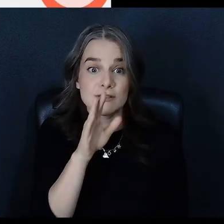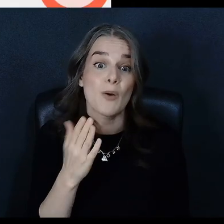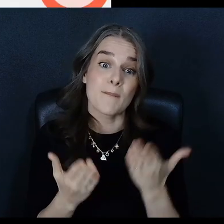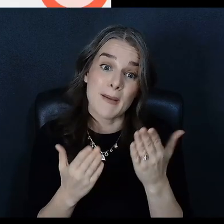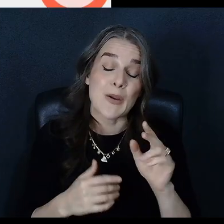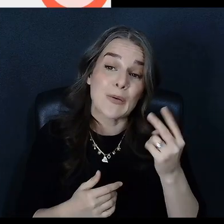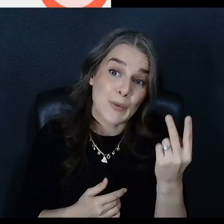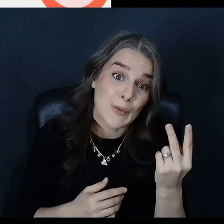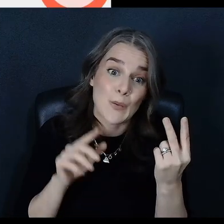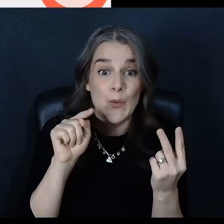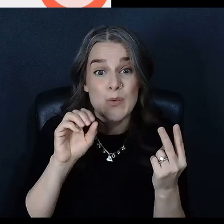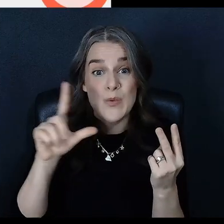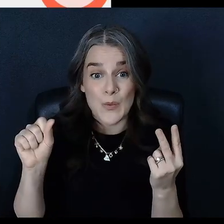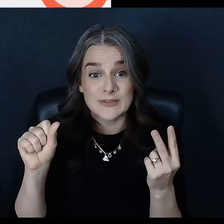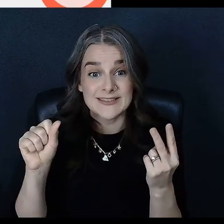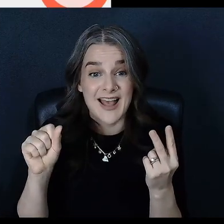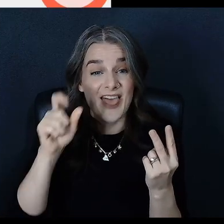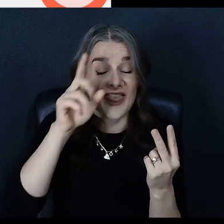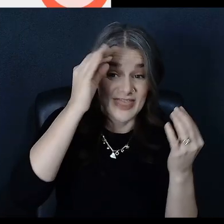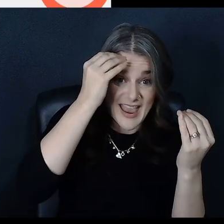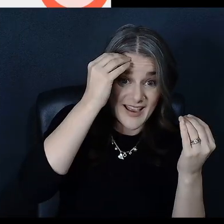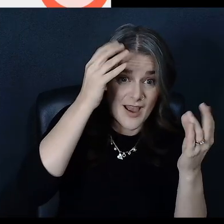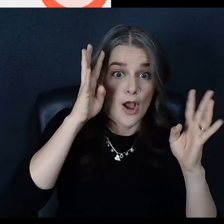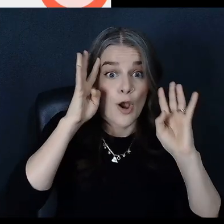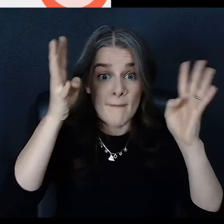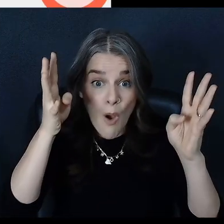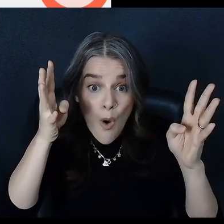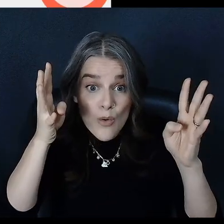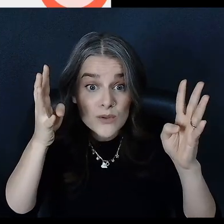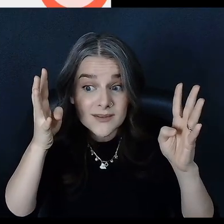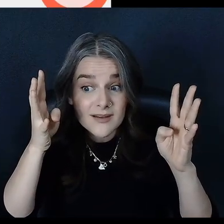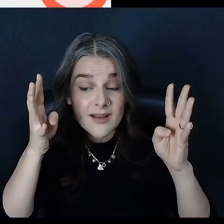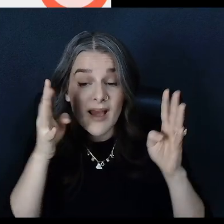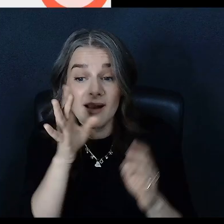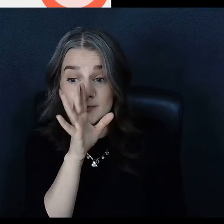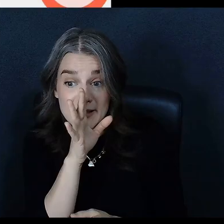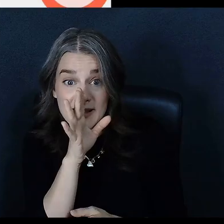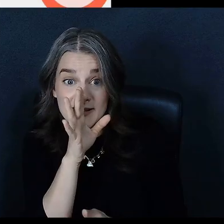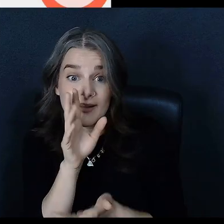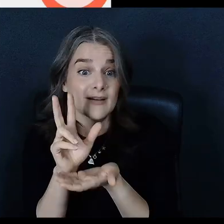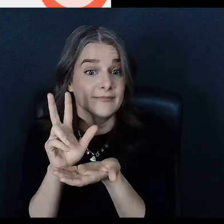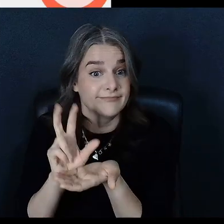I speak it out loud. I read it. I check it. I edit the work.